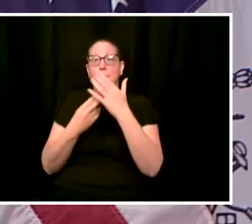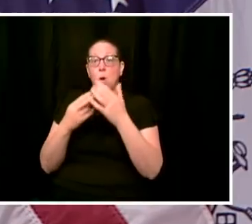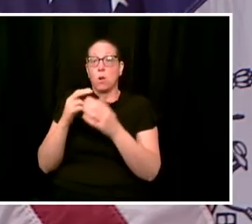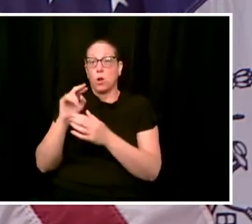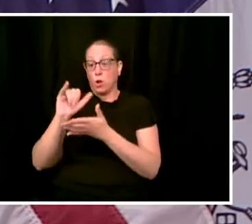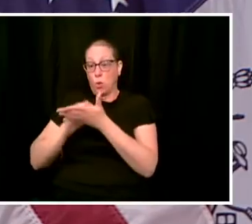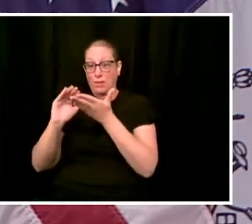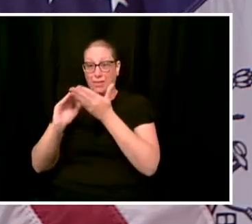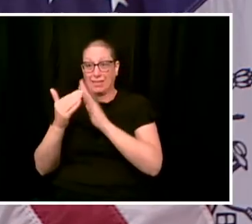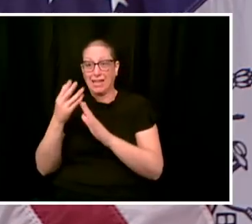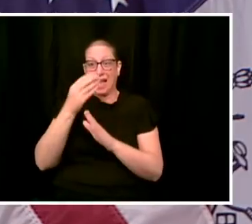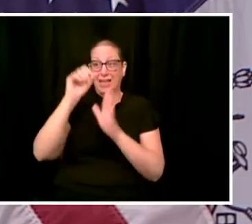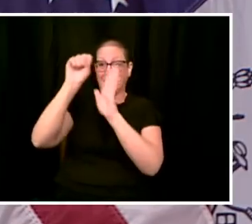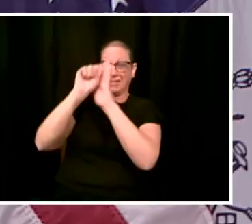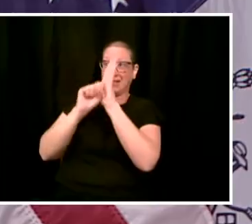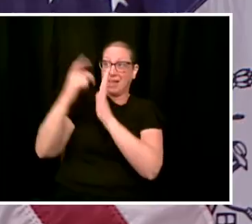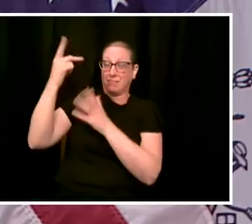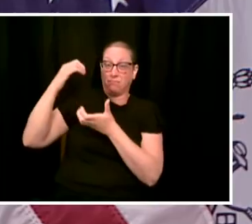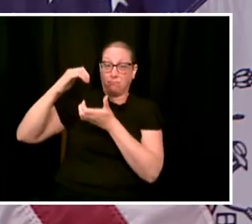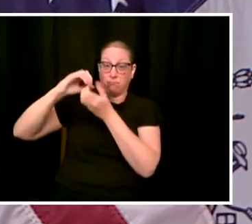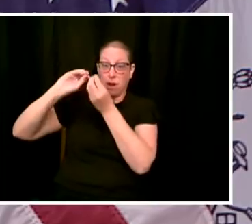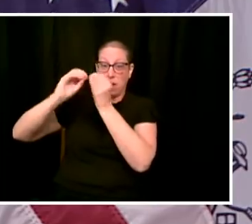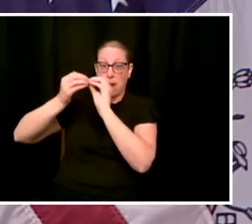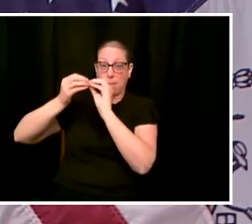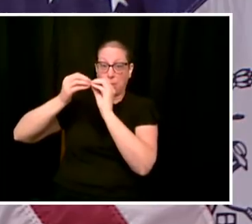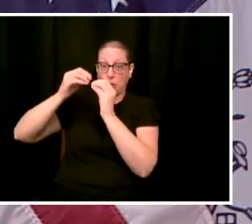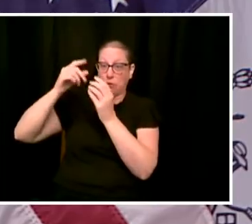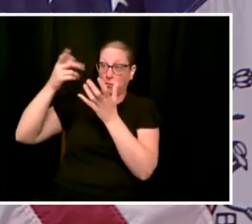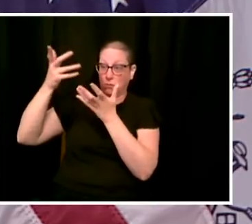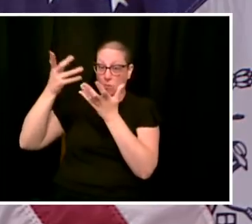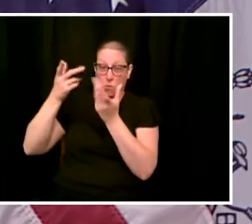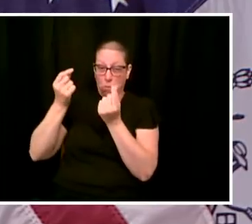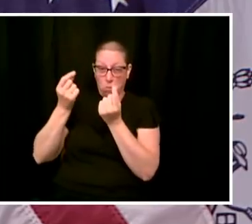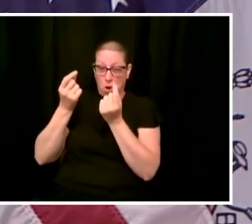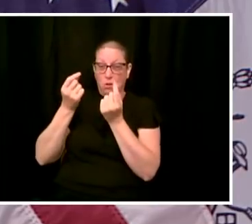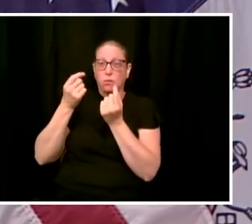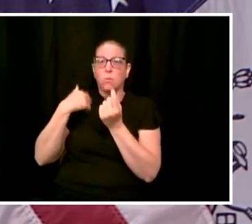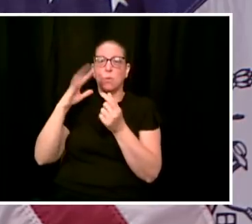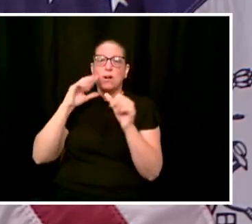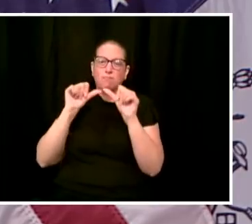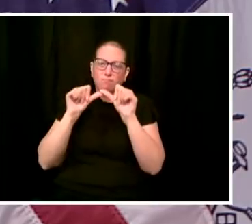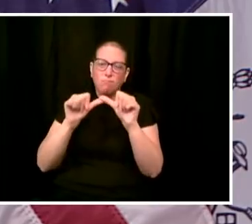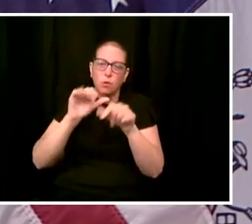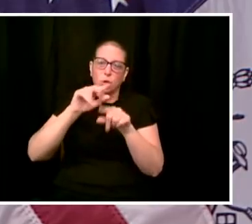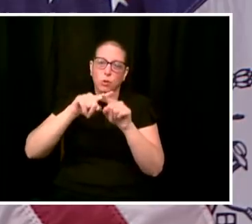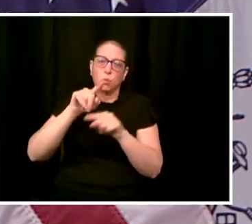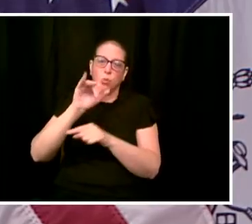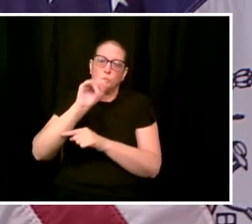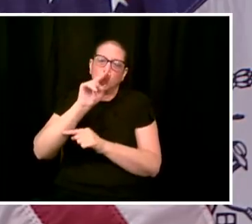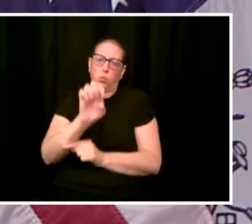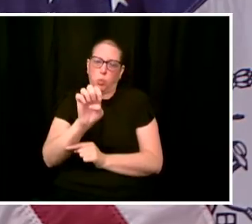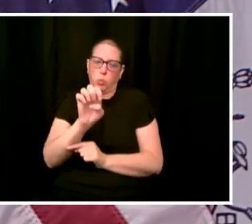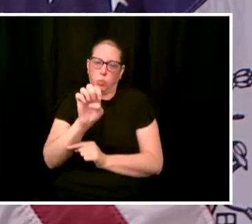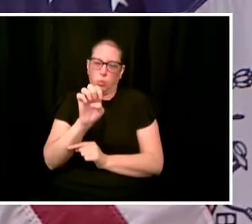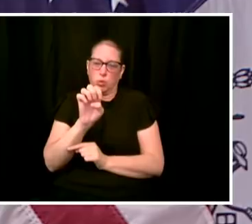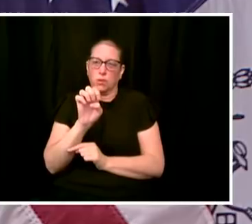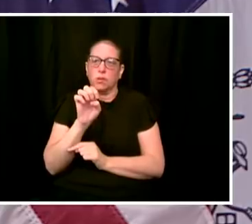IN THE CASE OF BOTH IDNICTAORS IS THE LIKELIHOOD RIGHT NOW UNLESS SOMETHING